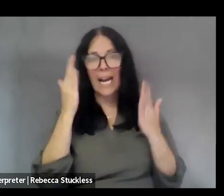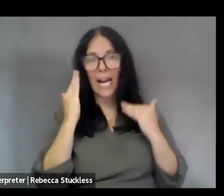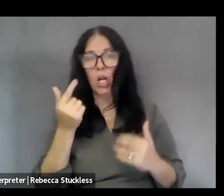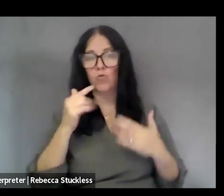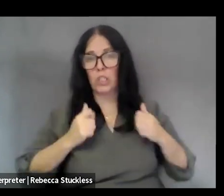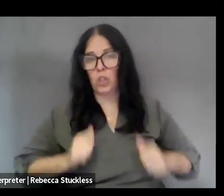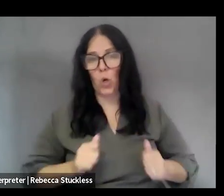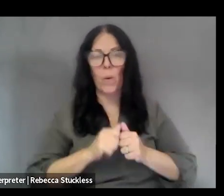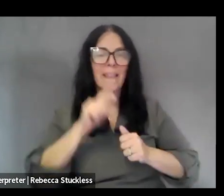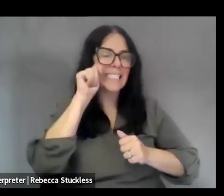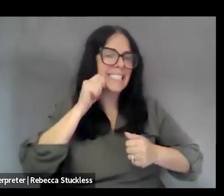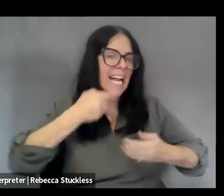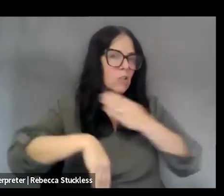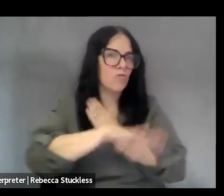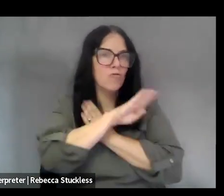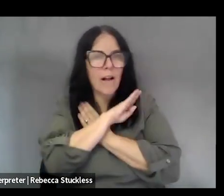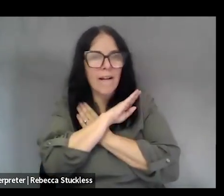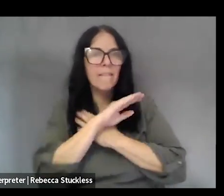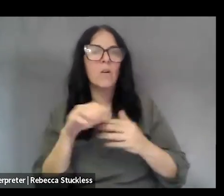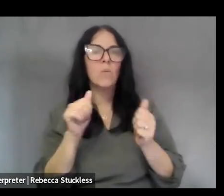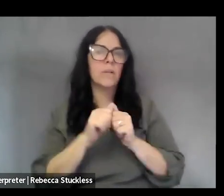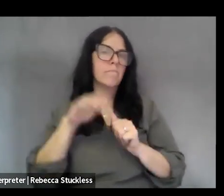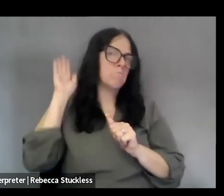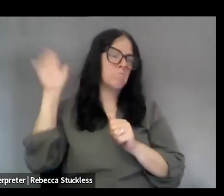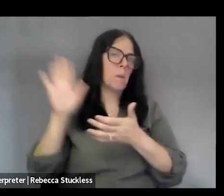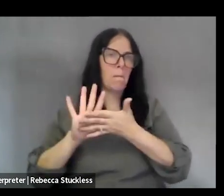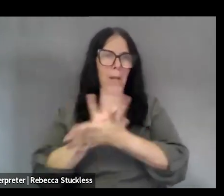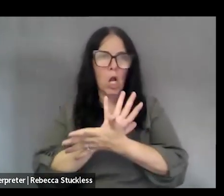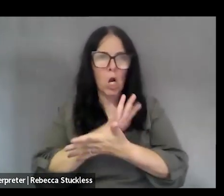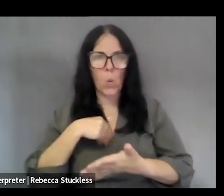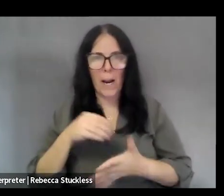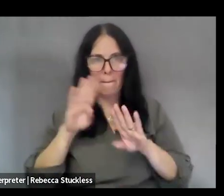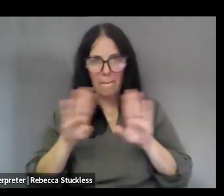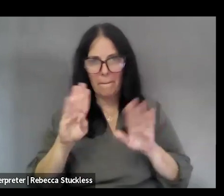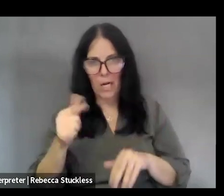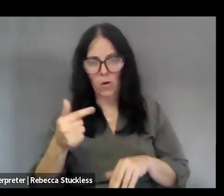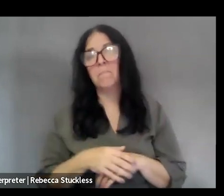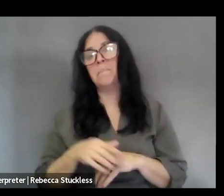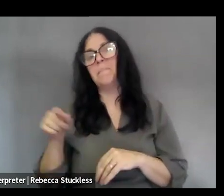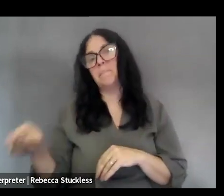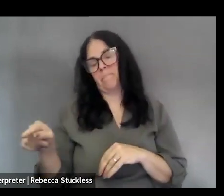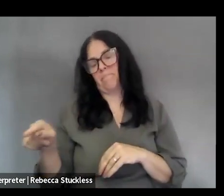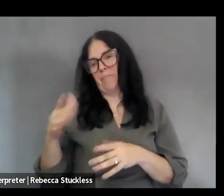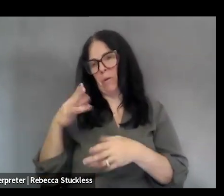a tan scarf, with a blurred white background. As Devon mentioned, I am the Executive